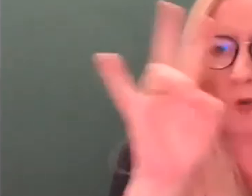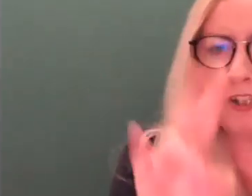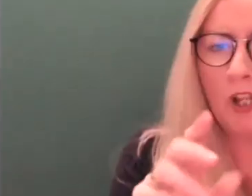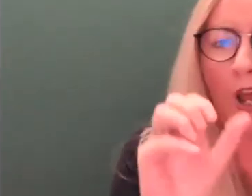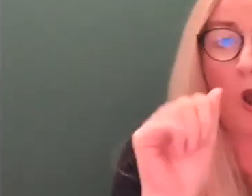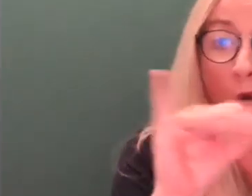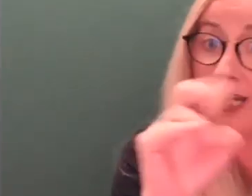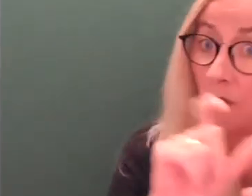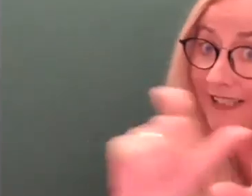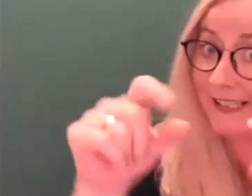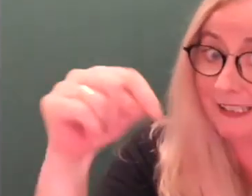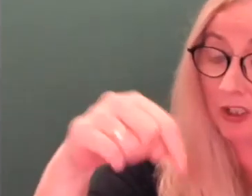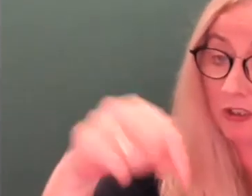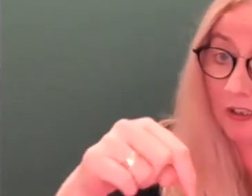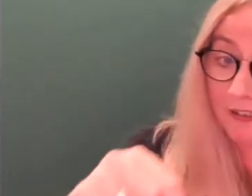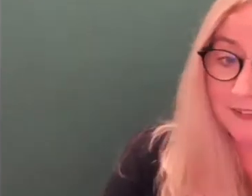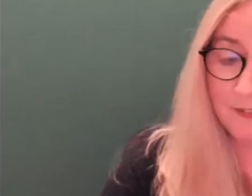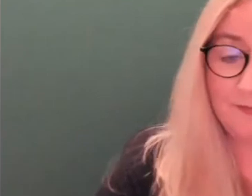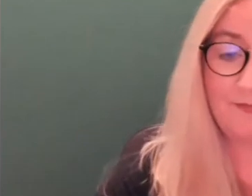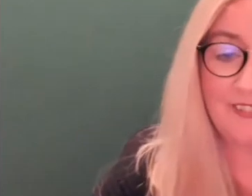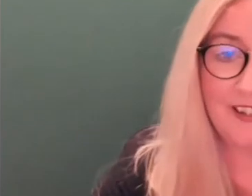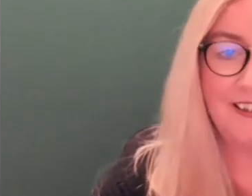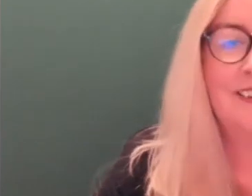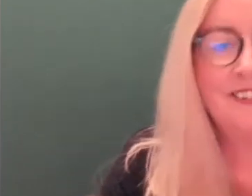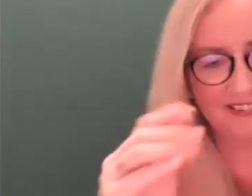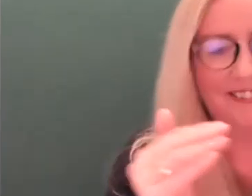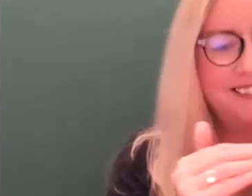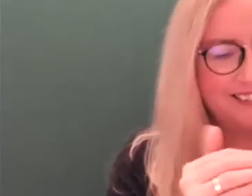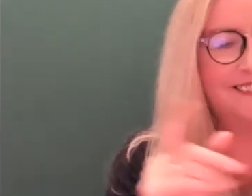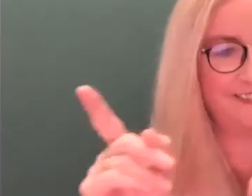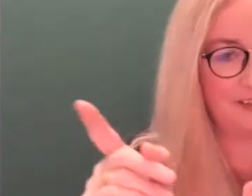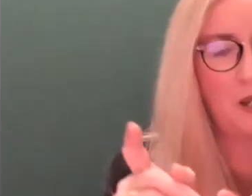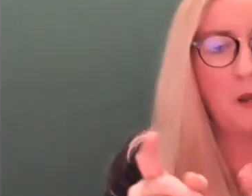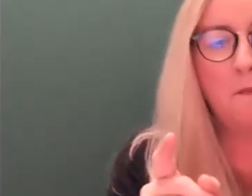: Yes I am. >>: Just to say to members of the panel you are